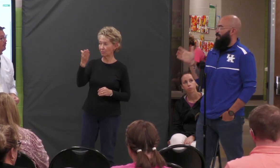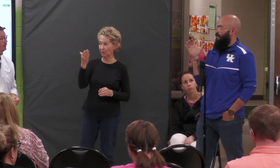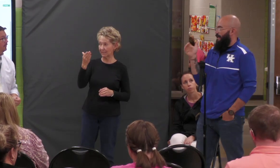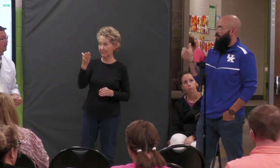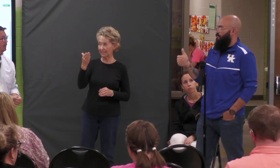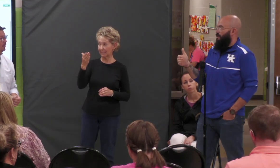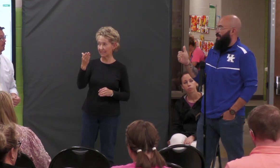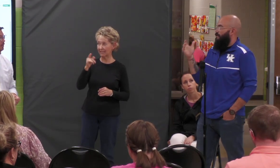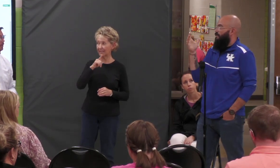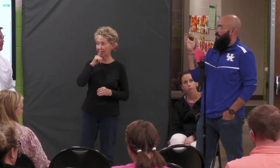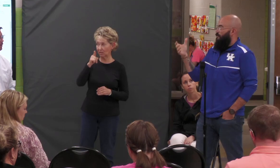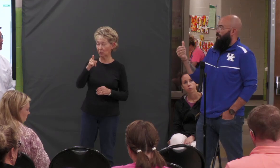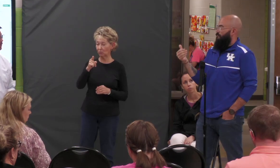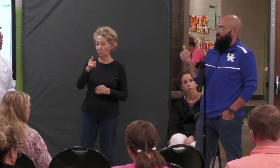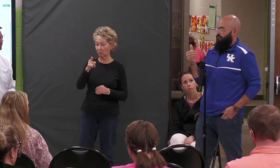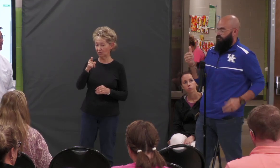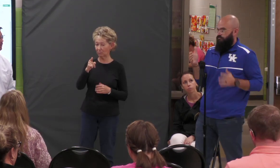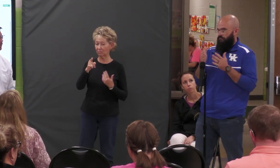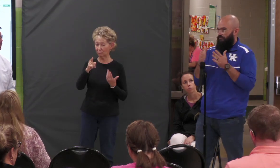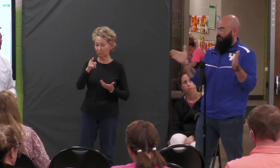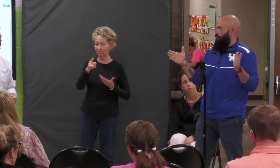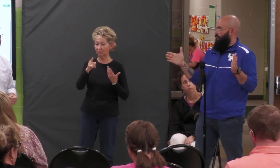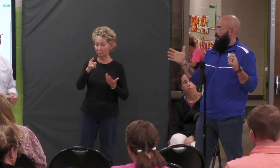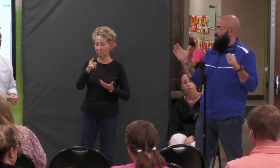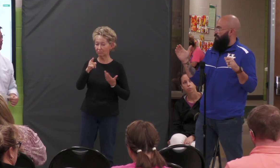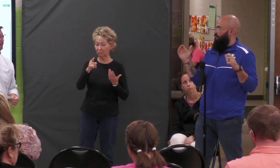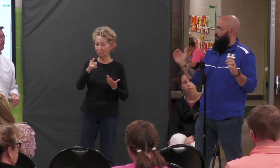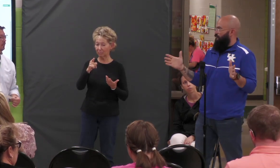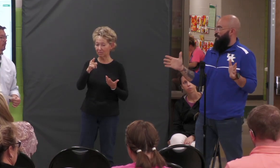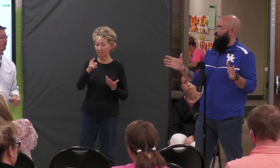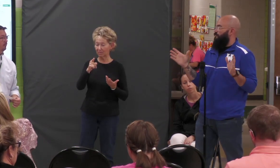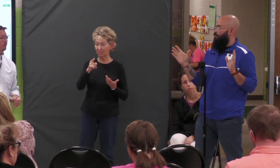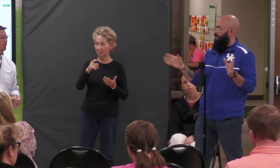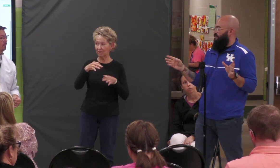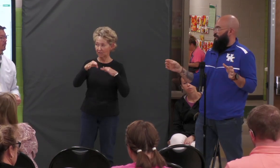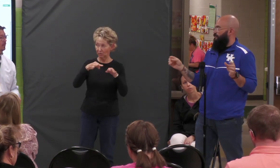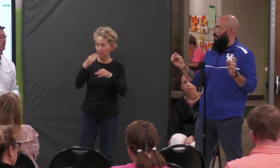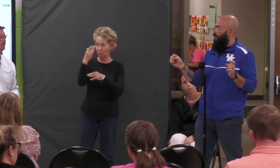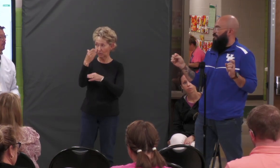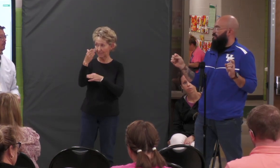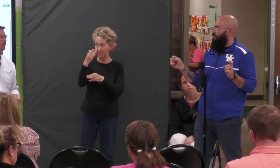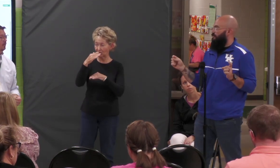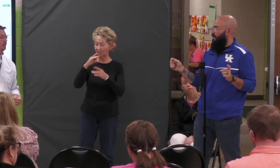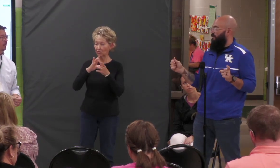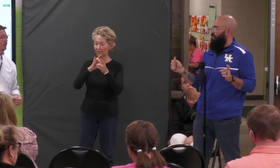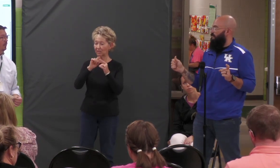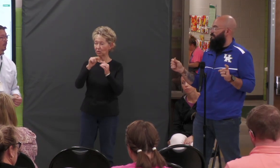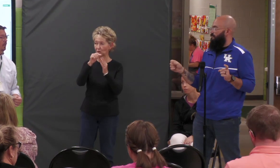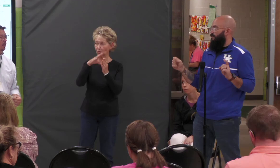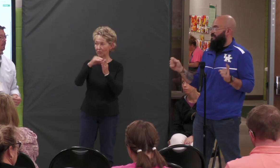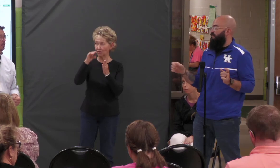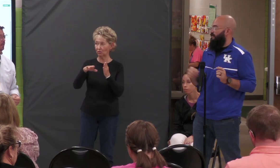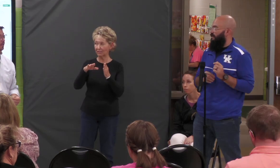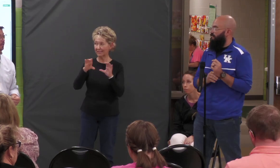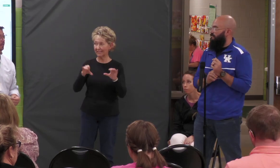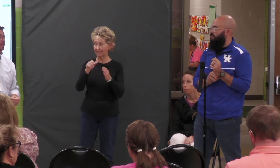like an actual like instructional presentation on student accounts Student Activity accounts